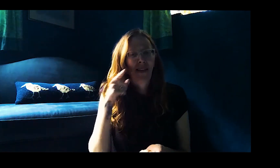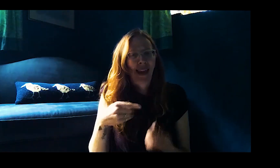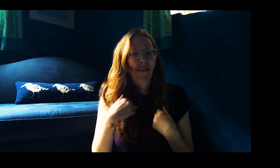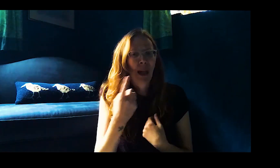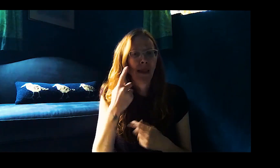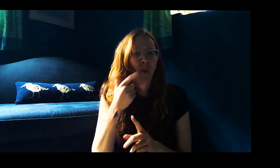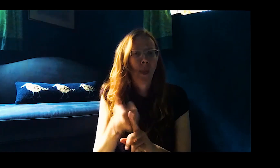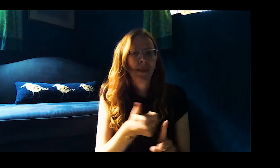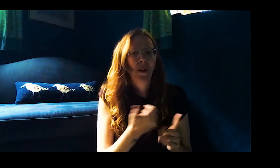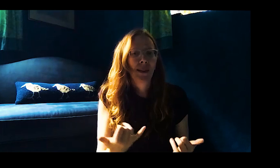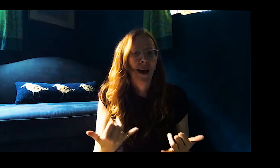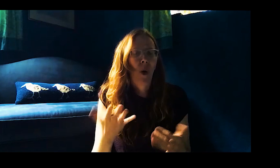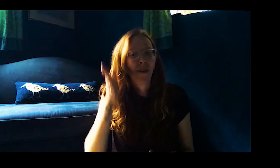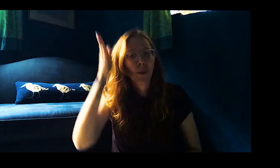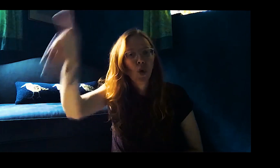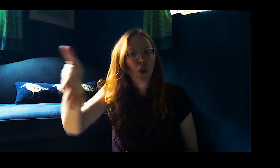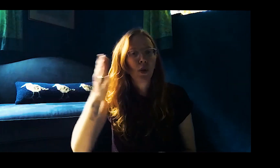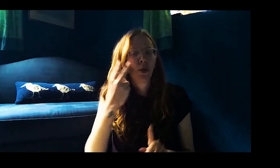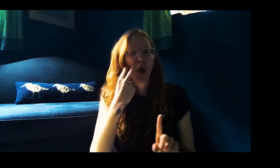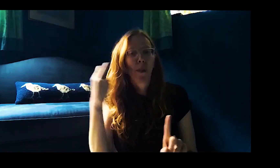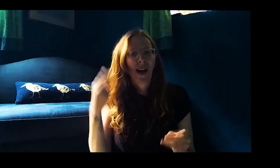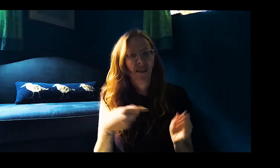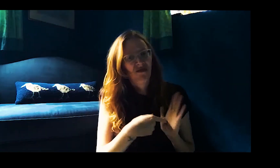look back at this, and remember this very strange time.